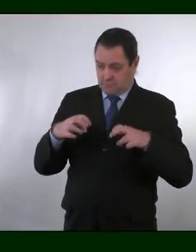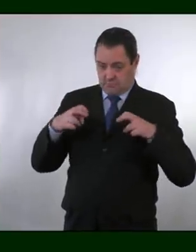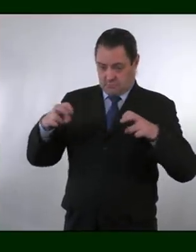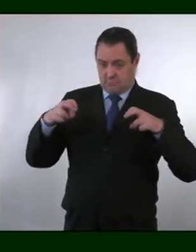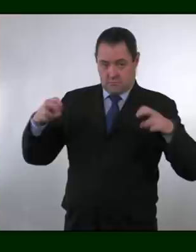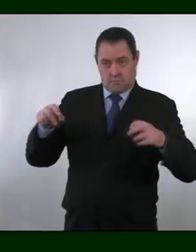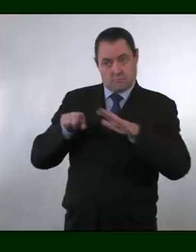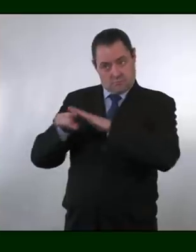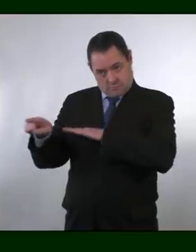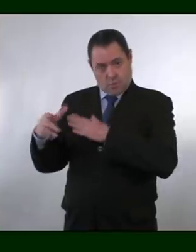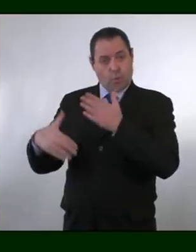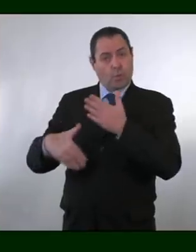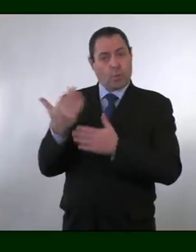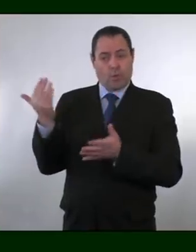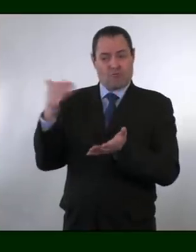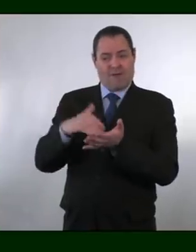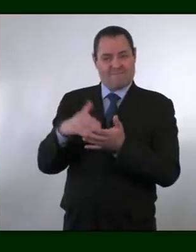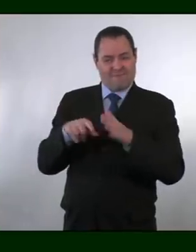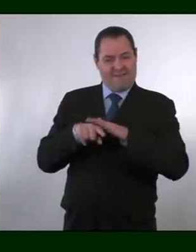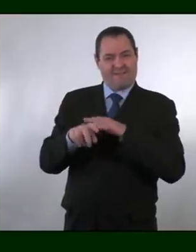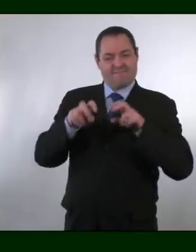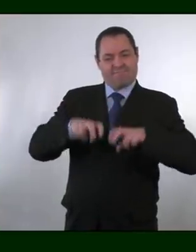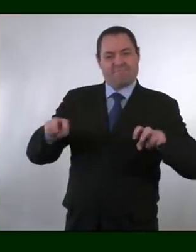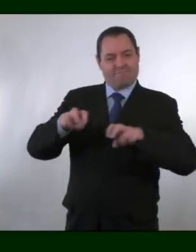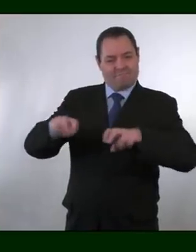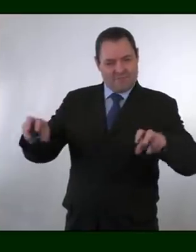safe arrival of those participating in the next, I am suspending the House for three minutes.